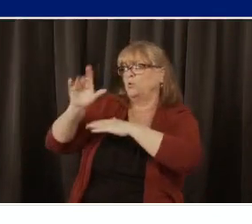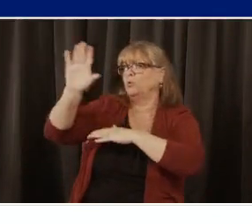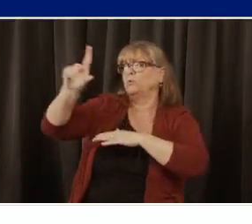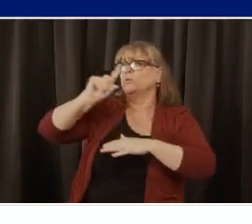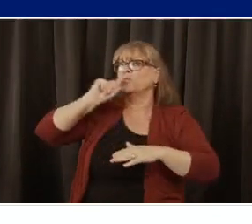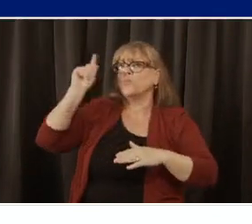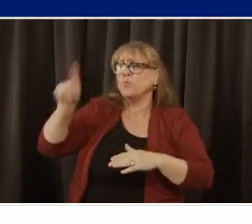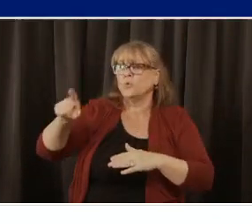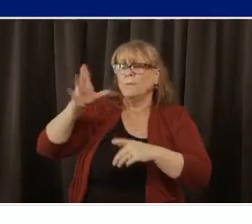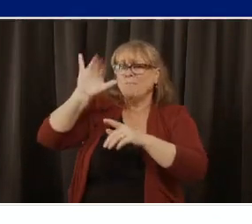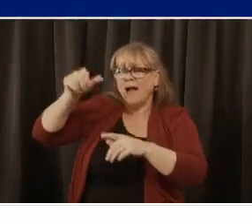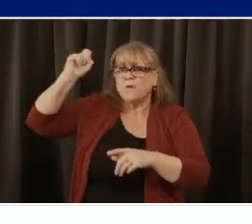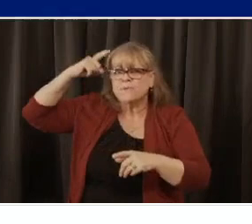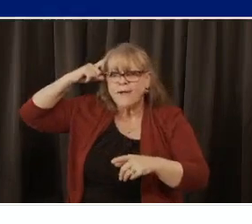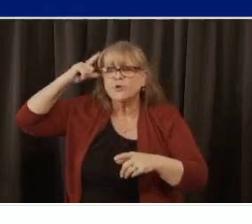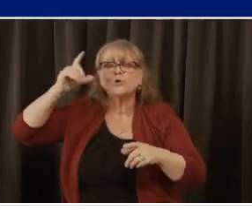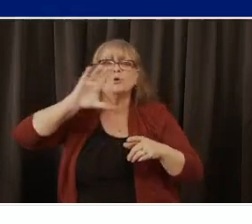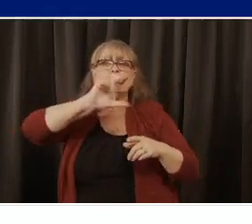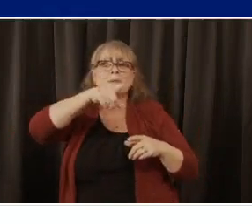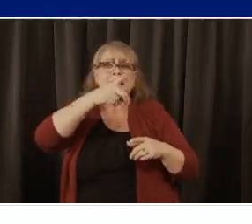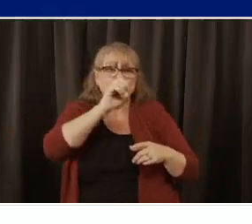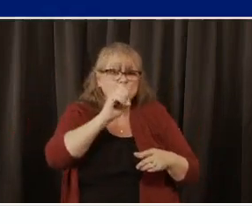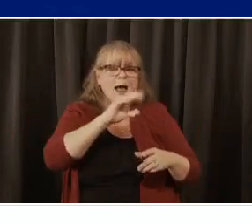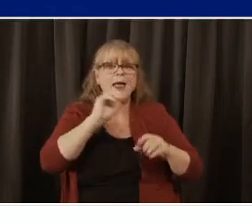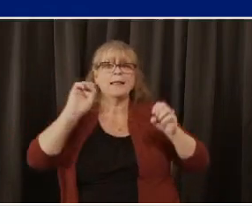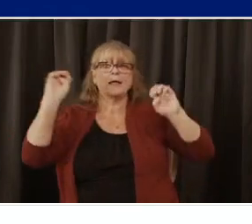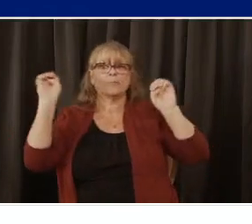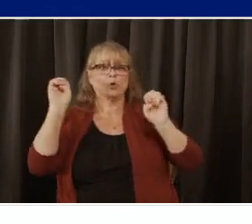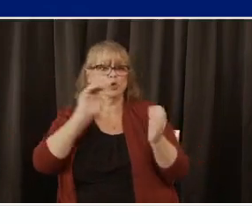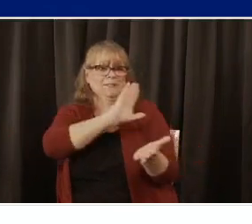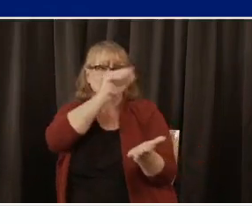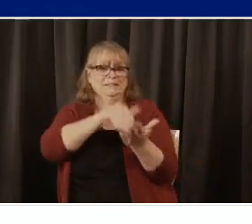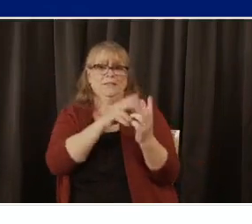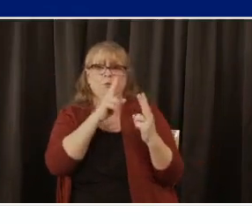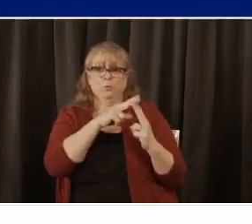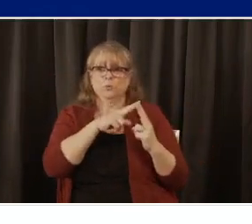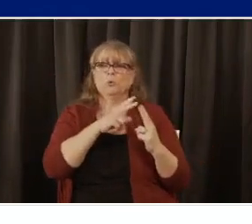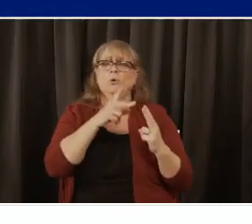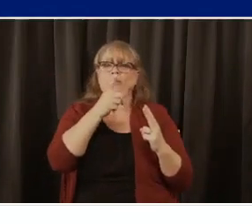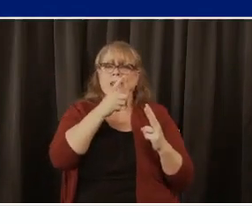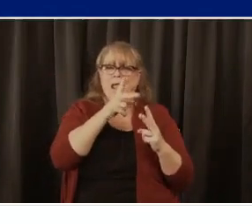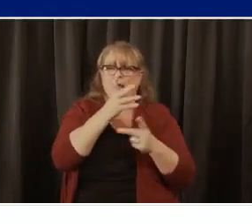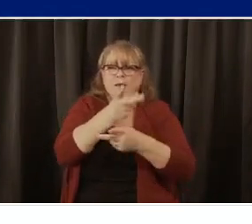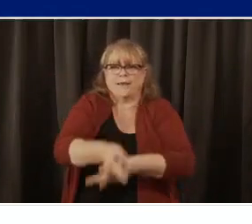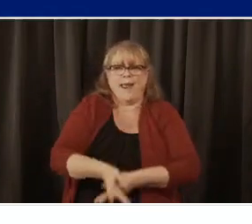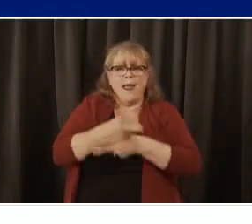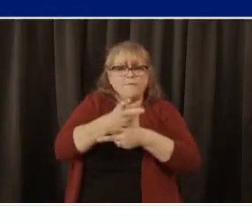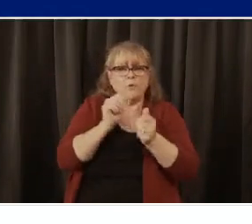sometimes testing this equipment on their own on themselves. Using the highest scientific